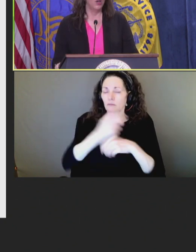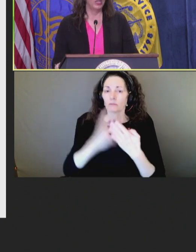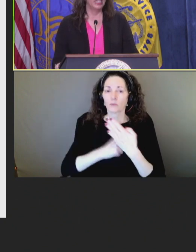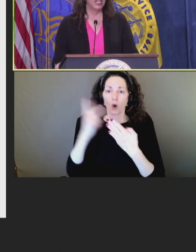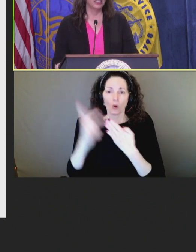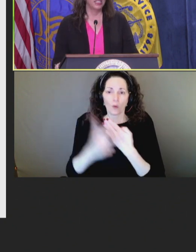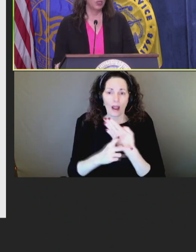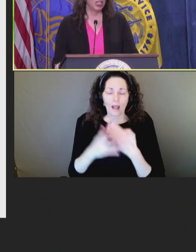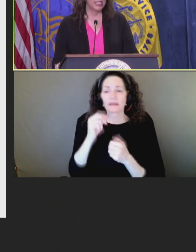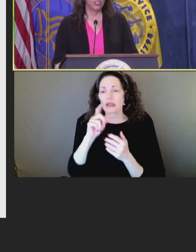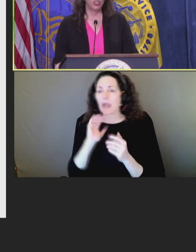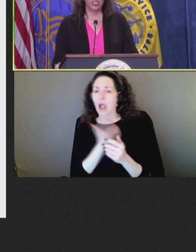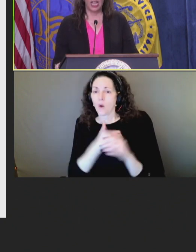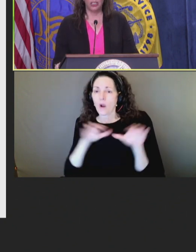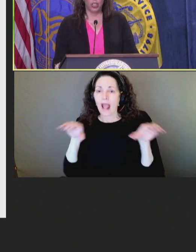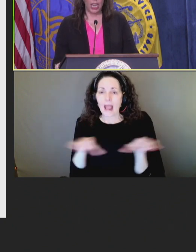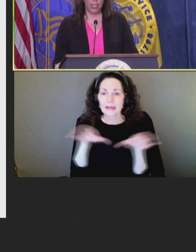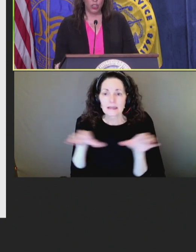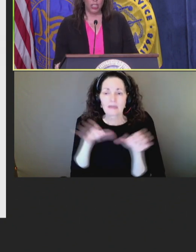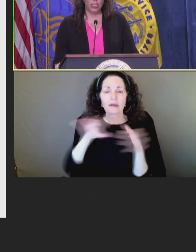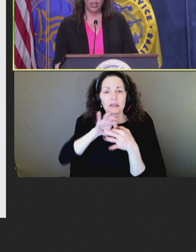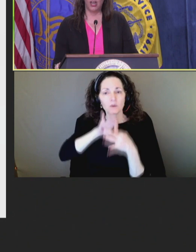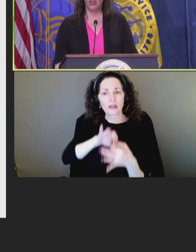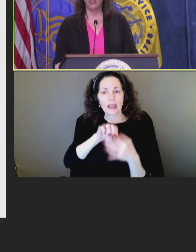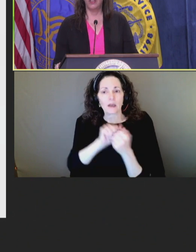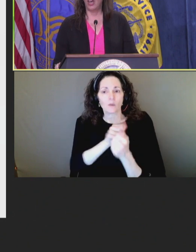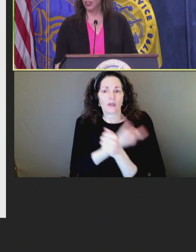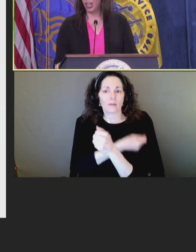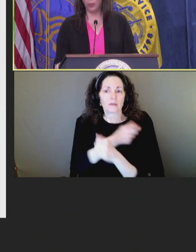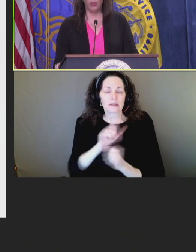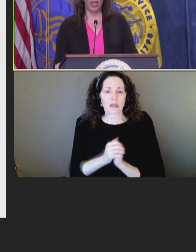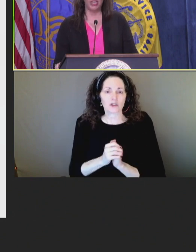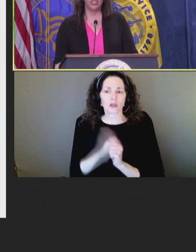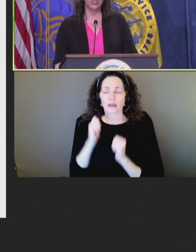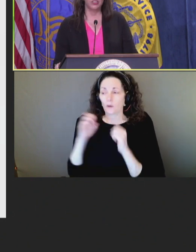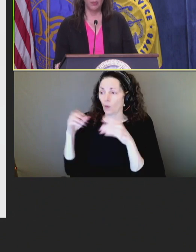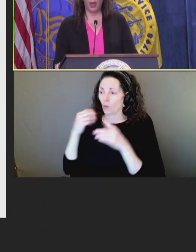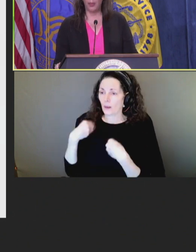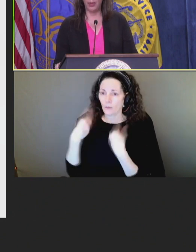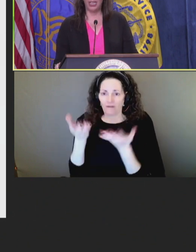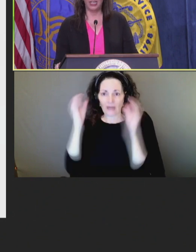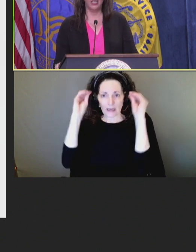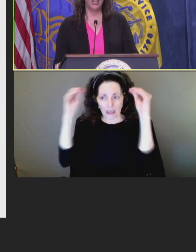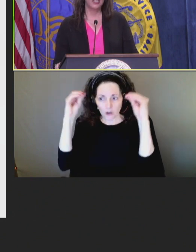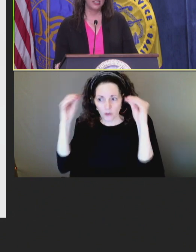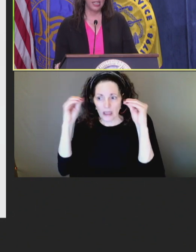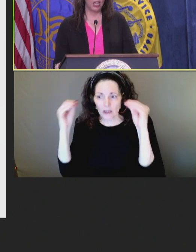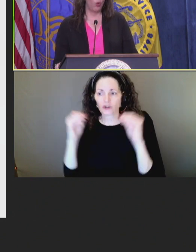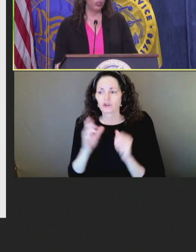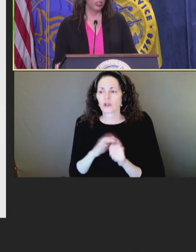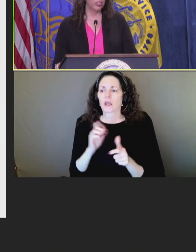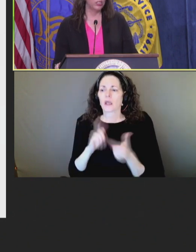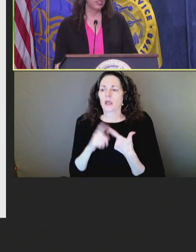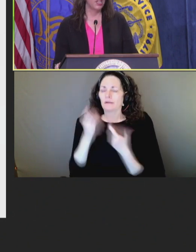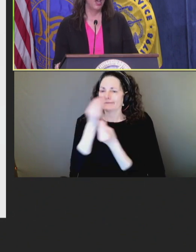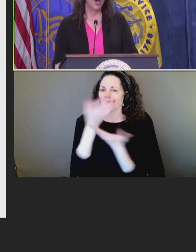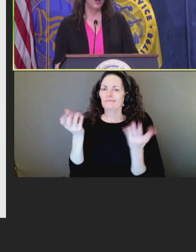We conduct immunization education of healthcare providers, the public stakeholders,